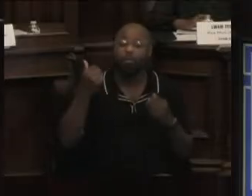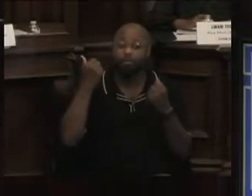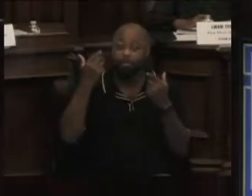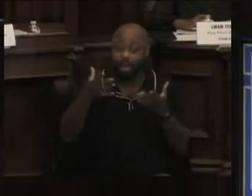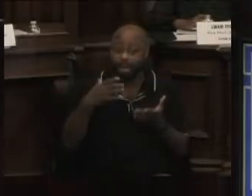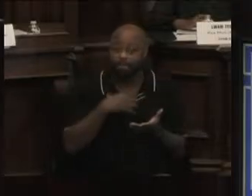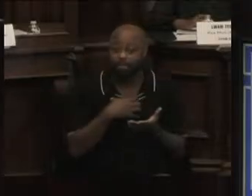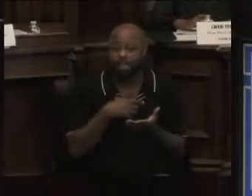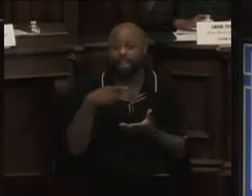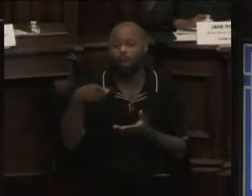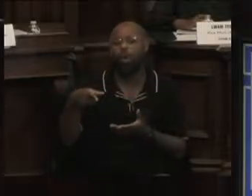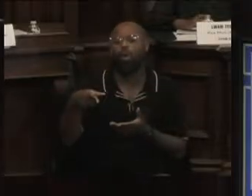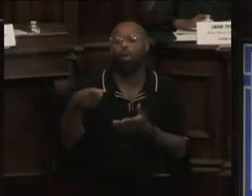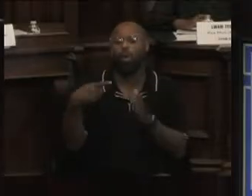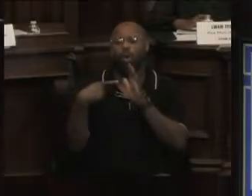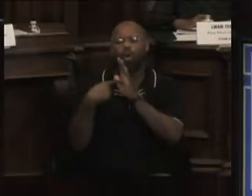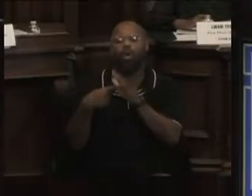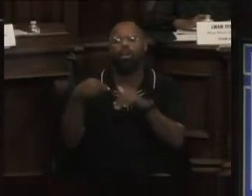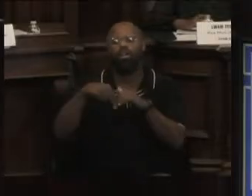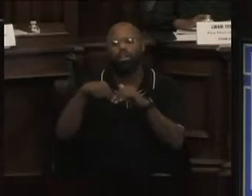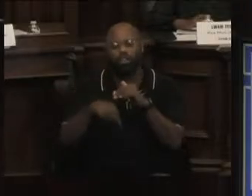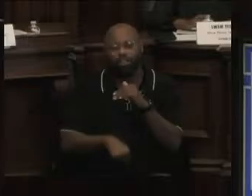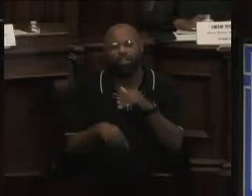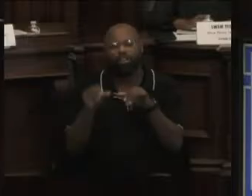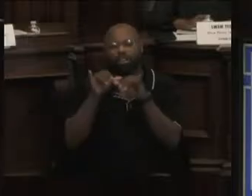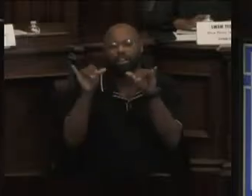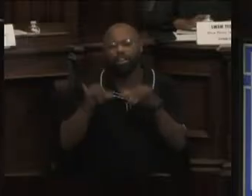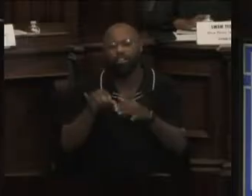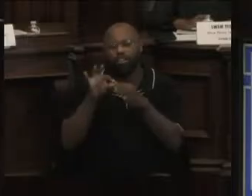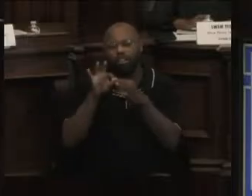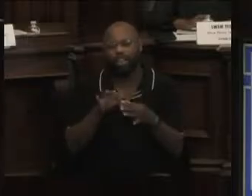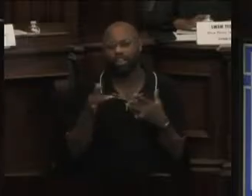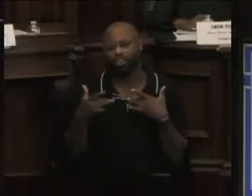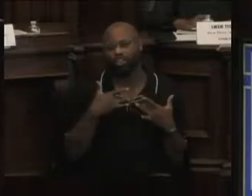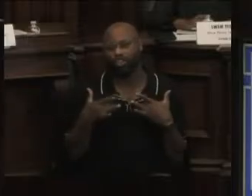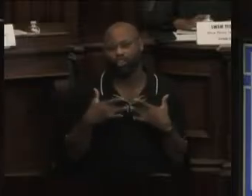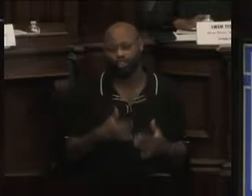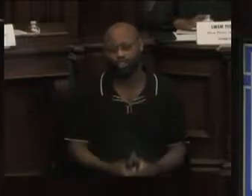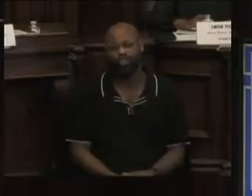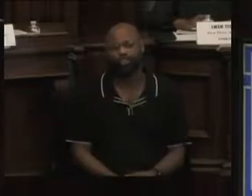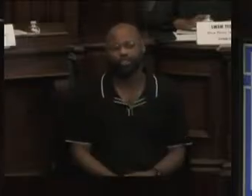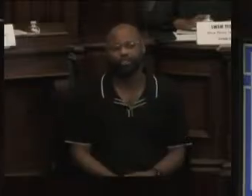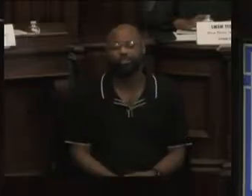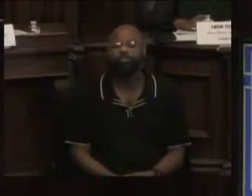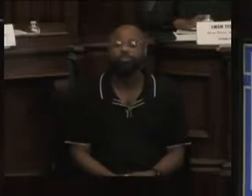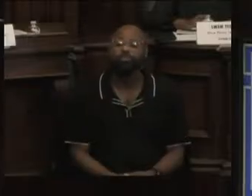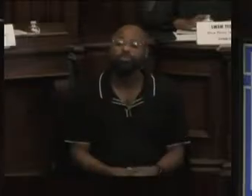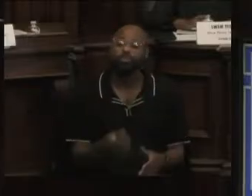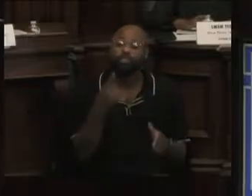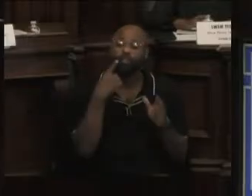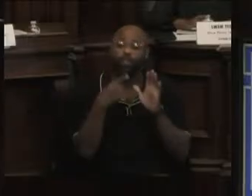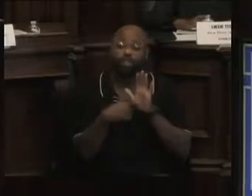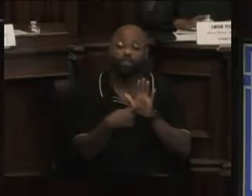One case can be important, but patterns across multiple